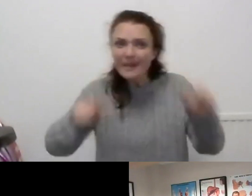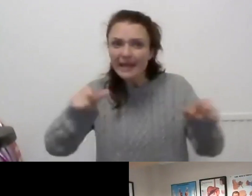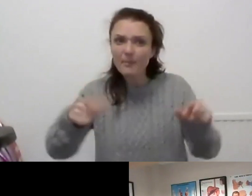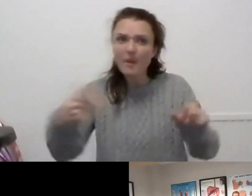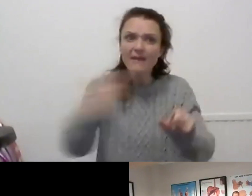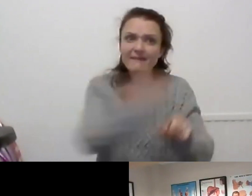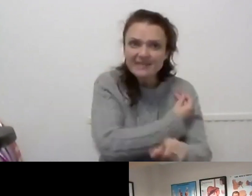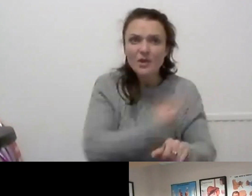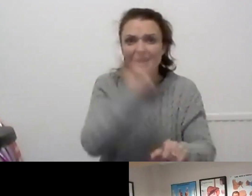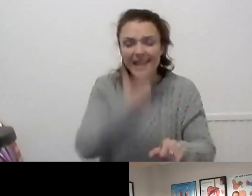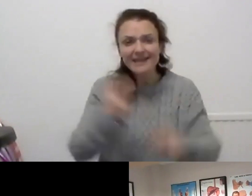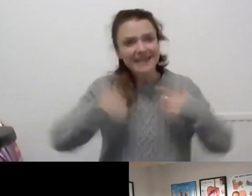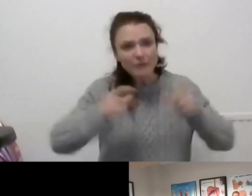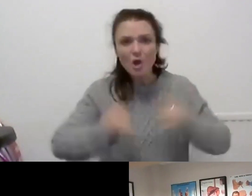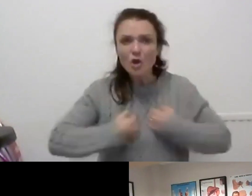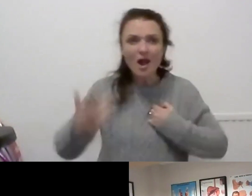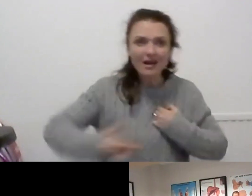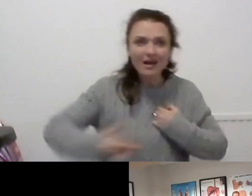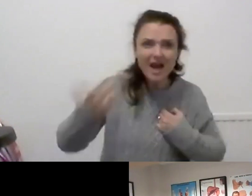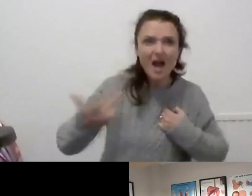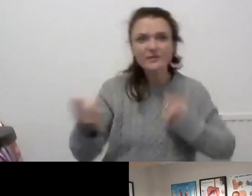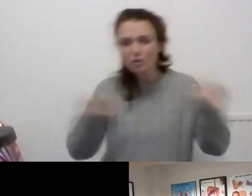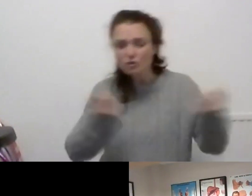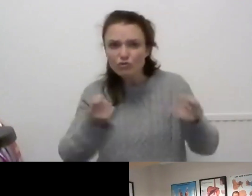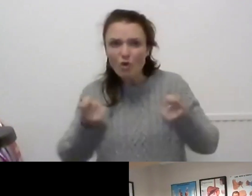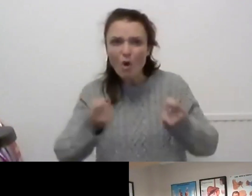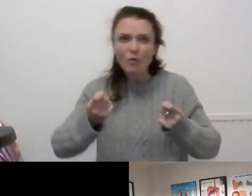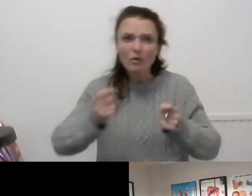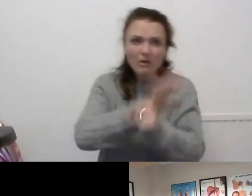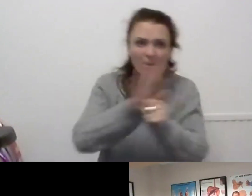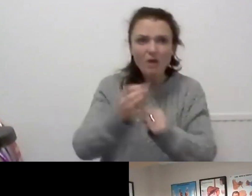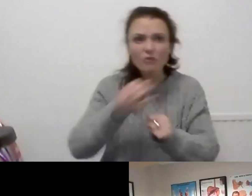you know, horrible situation we find ourselves in and move forward. So I would implore you to